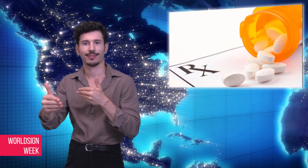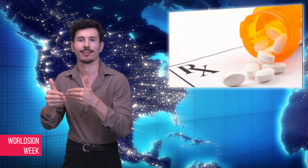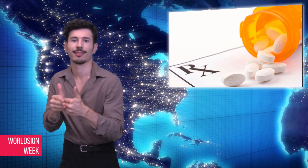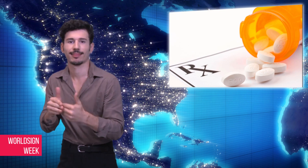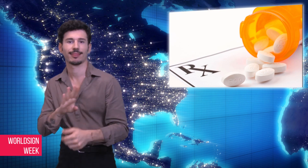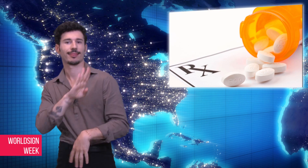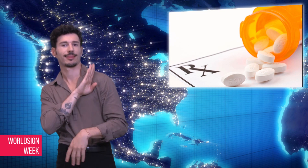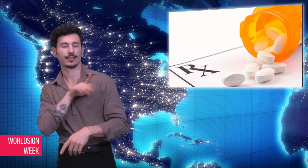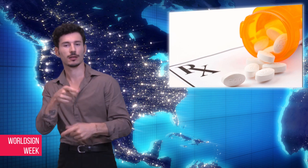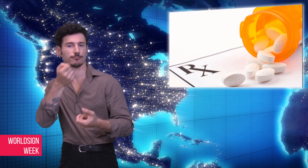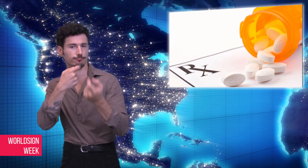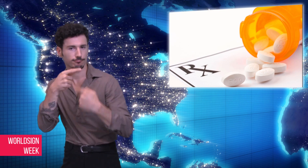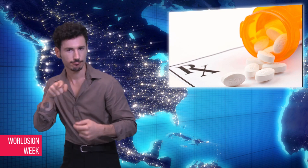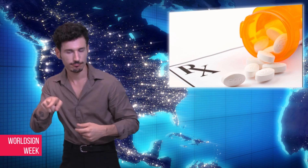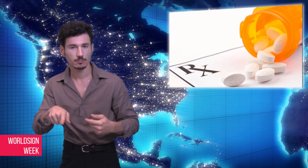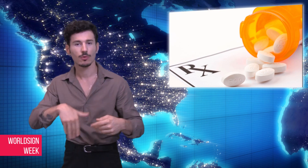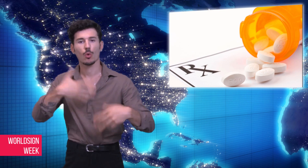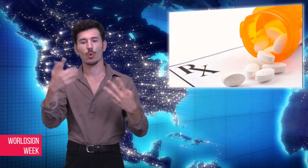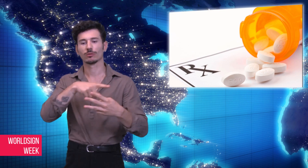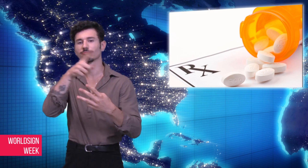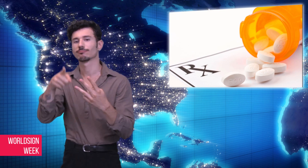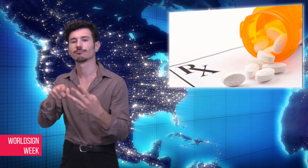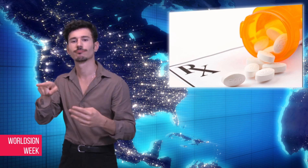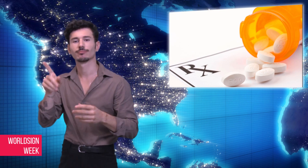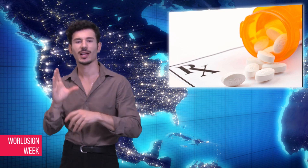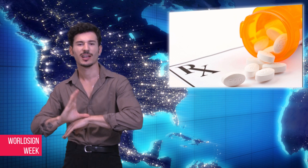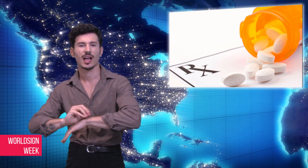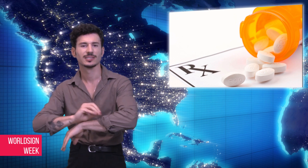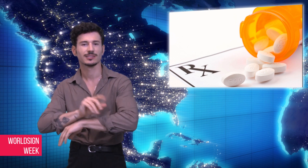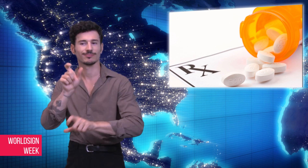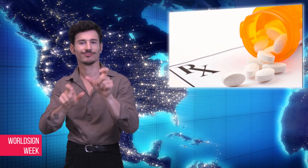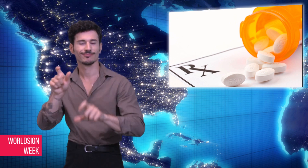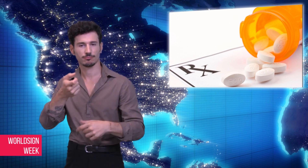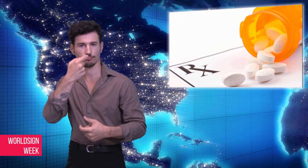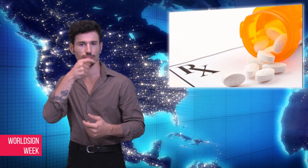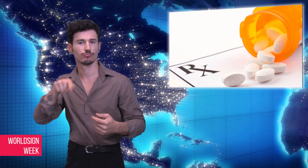prescriptions. Pharmaceutical companies